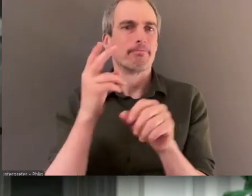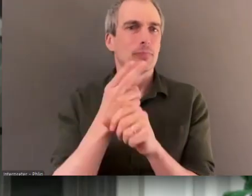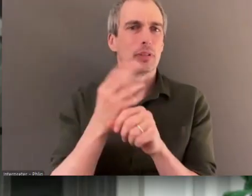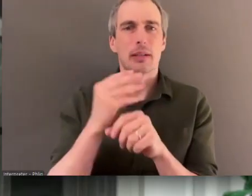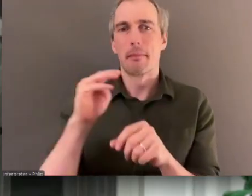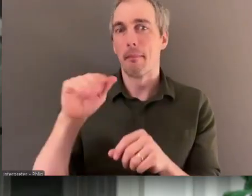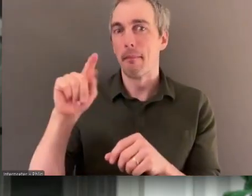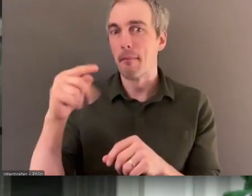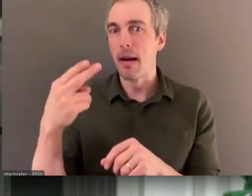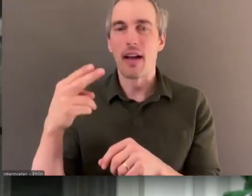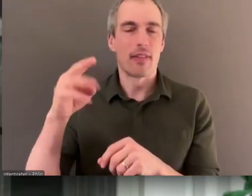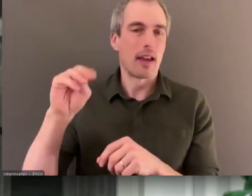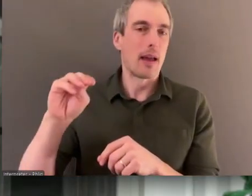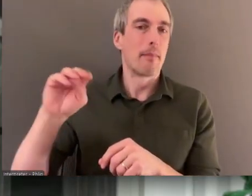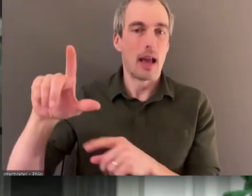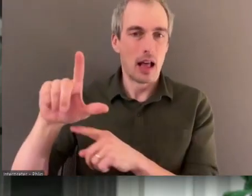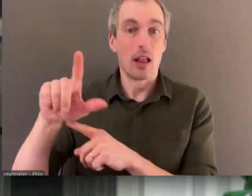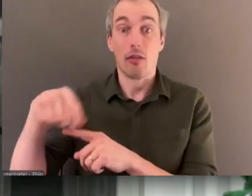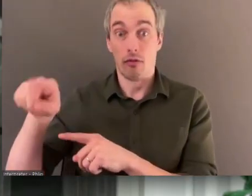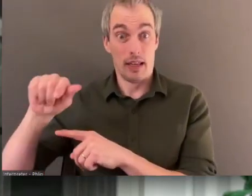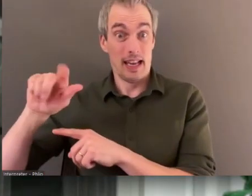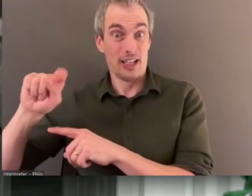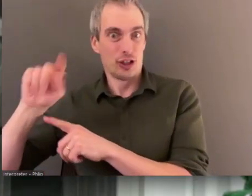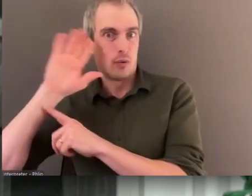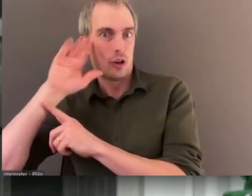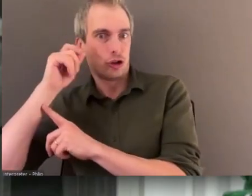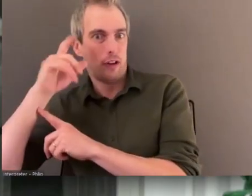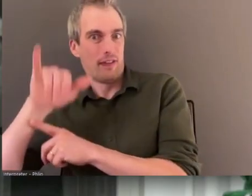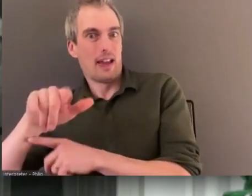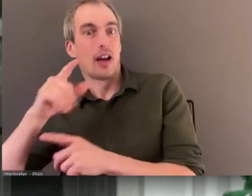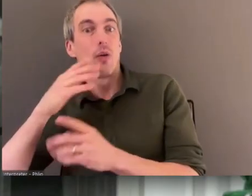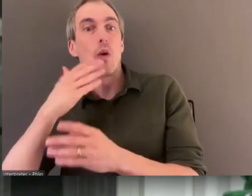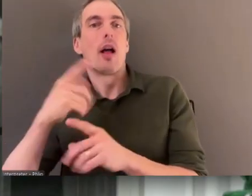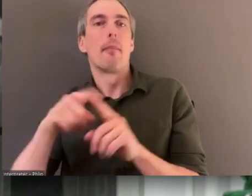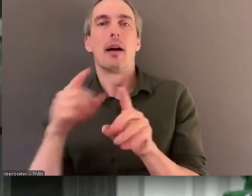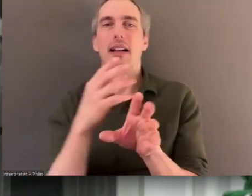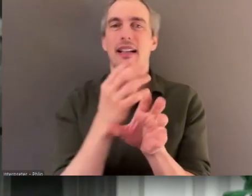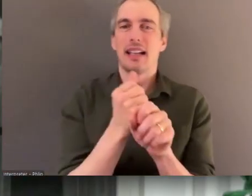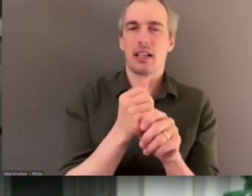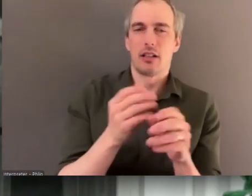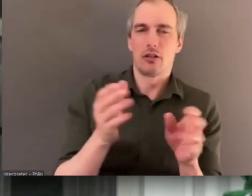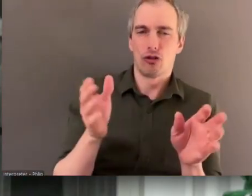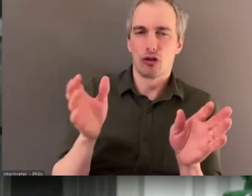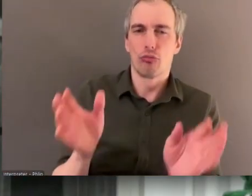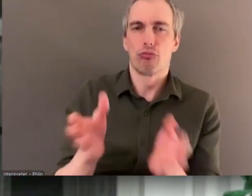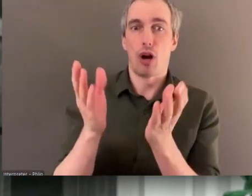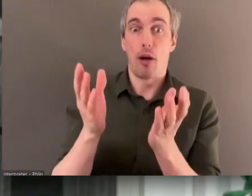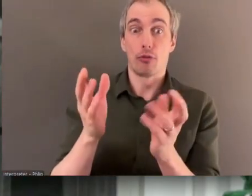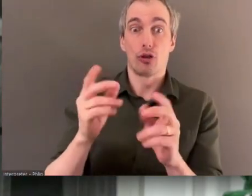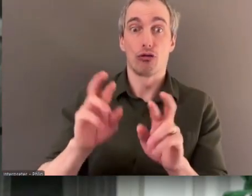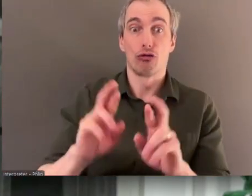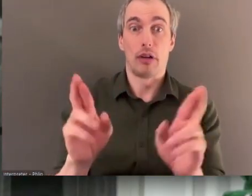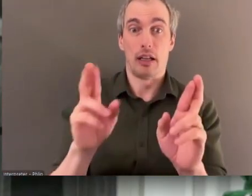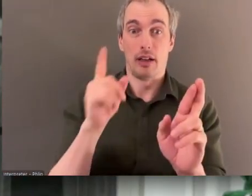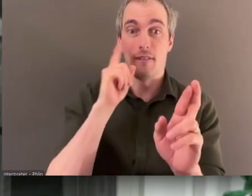It's just getting the prompts ready for the translation to prep it. Sorry about my voice.